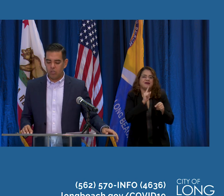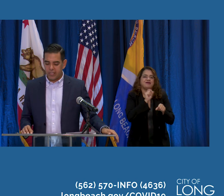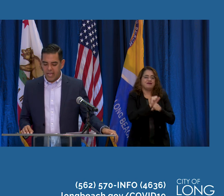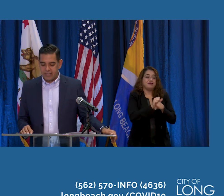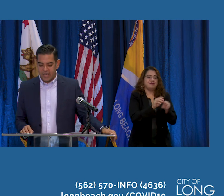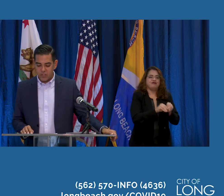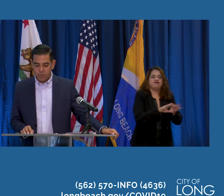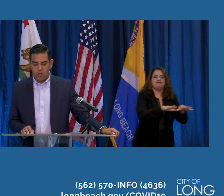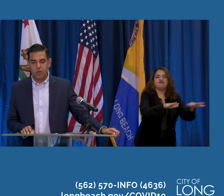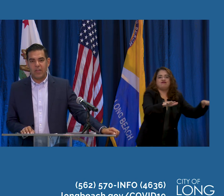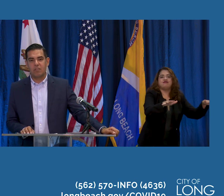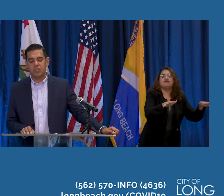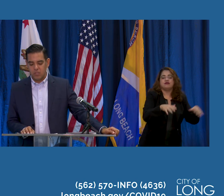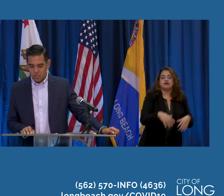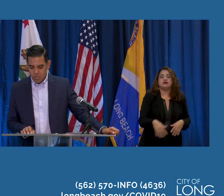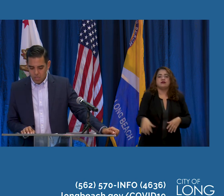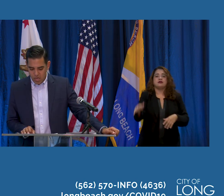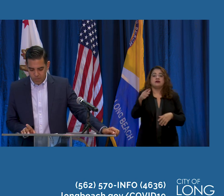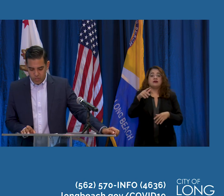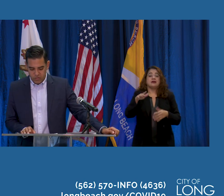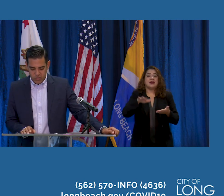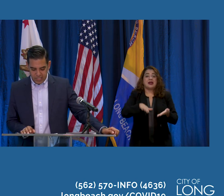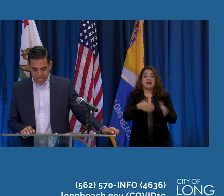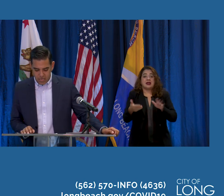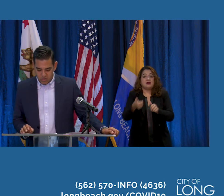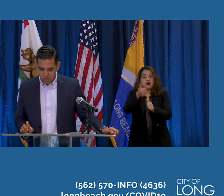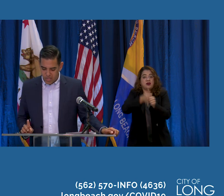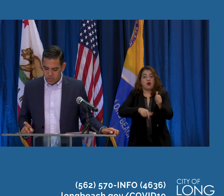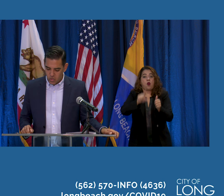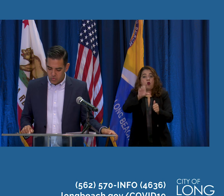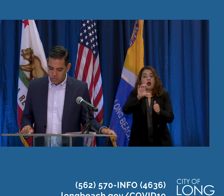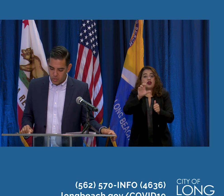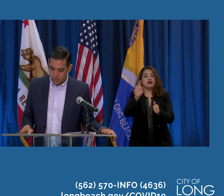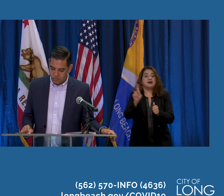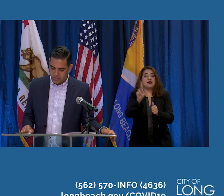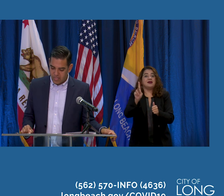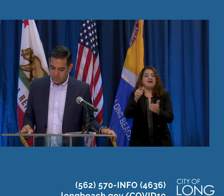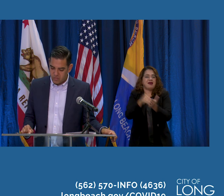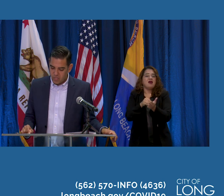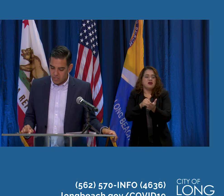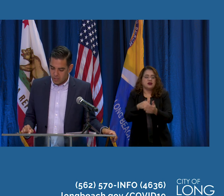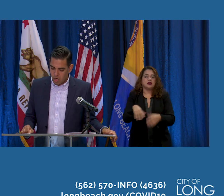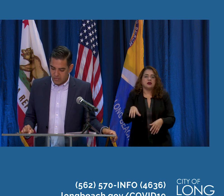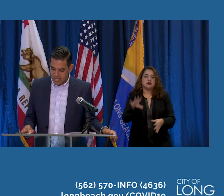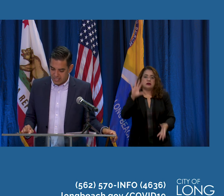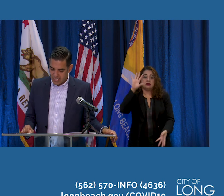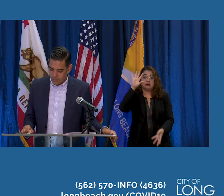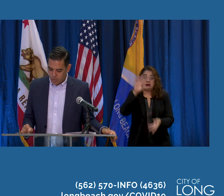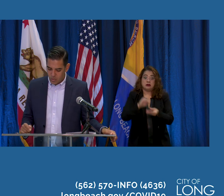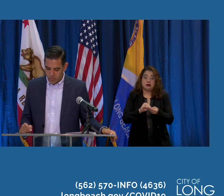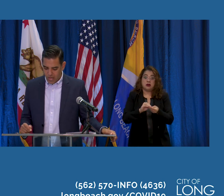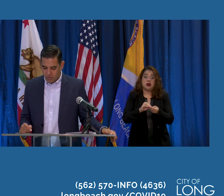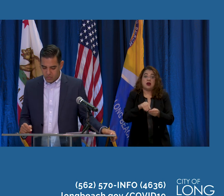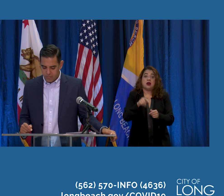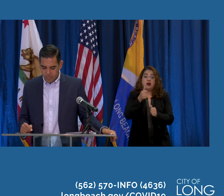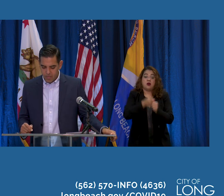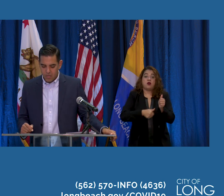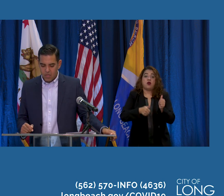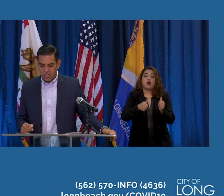Our look at deaths per one hundred thousand. You can see again the slide shows our accumulated deaths to COVID-19 per one hundred thousand.